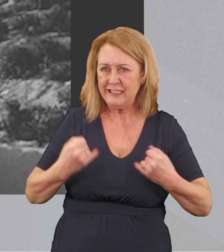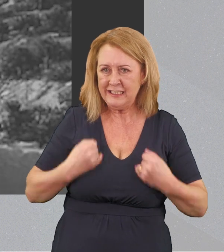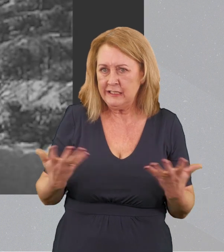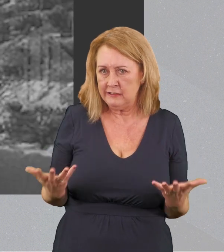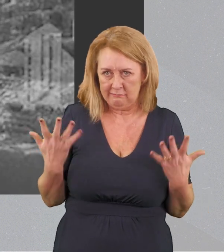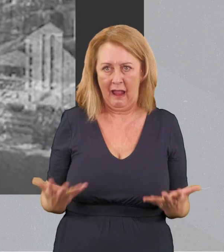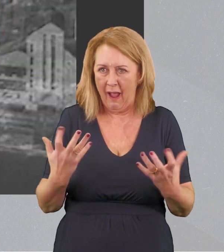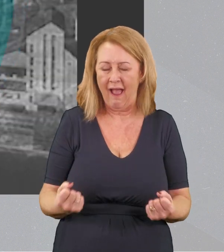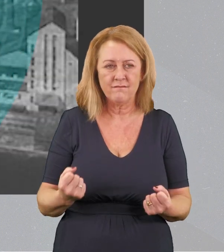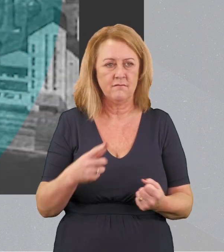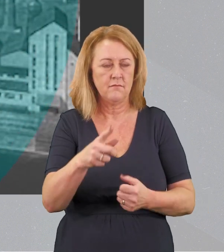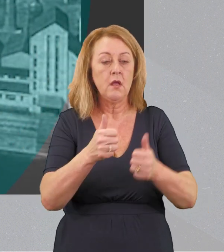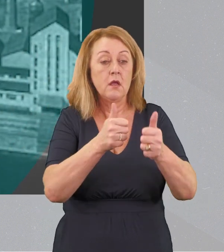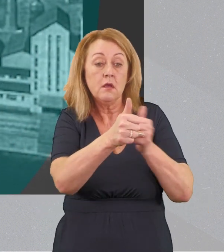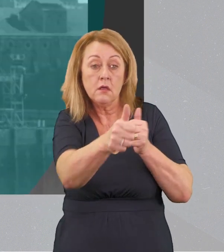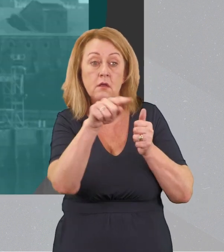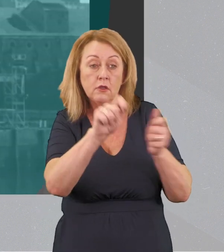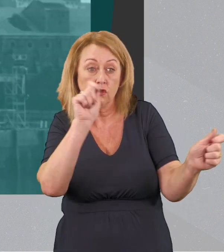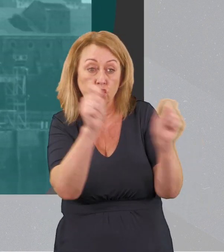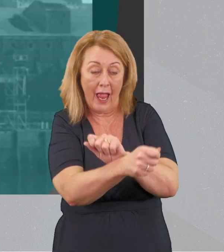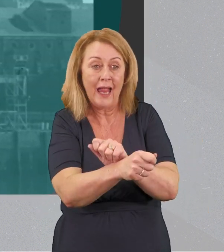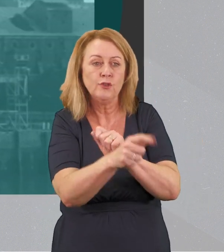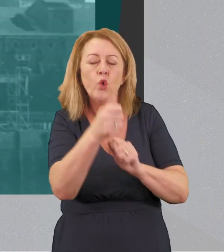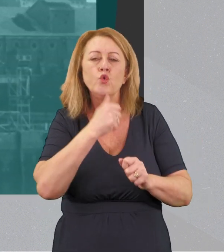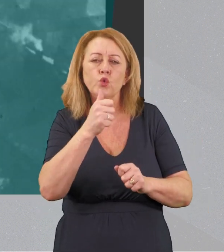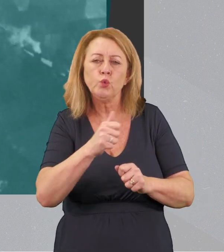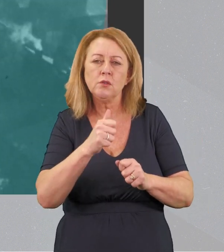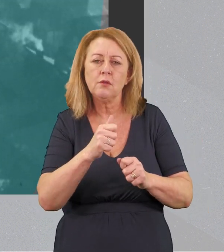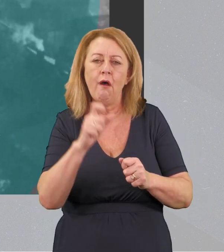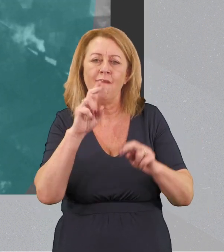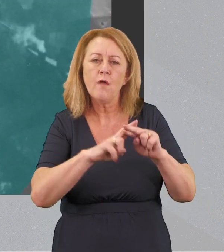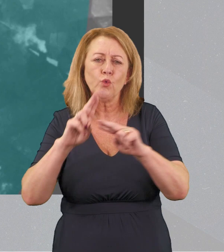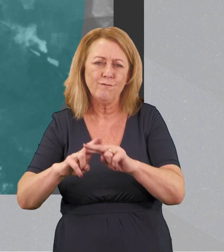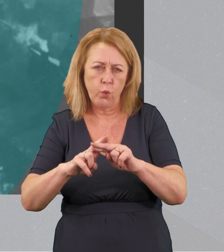Since the Industrial Revolution, we've essentially built most of our progress on the back of fossil fuel exploitation,